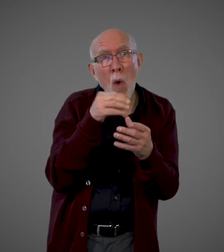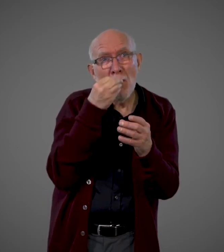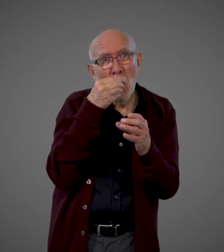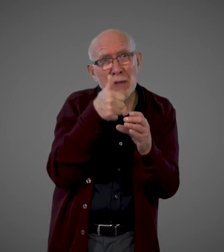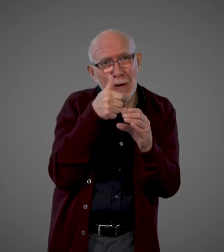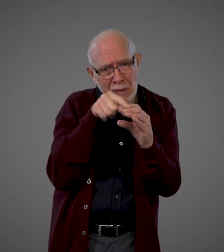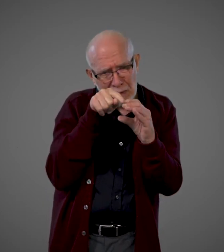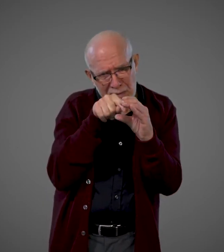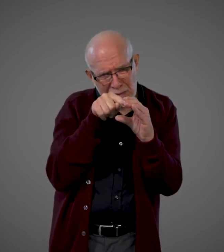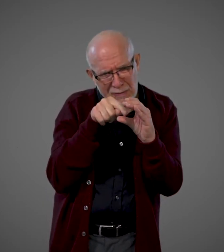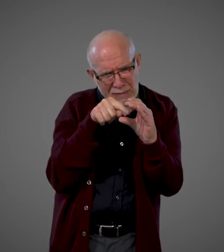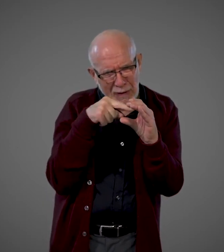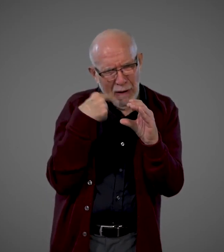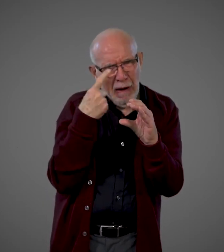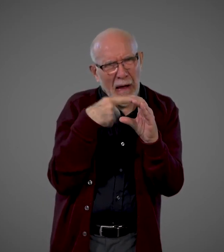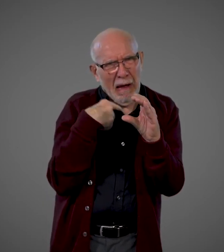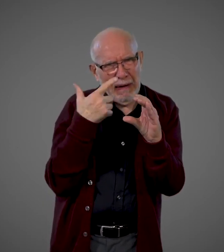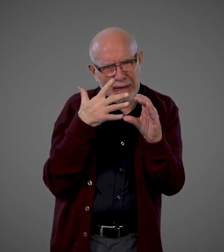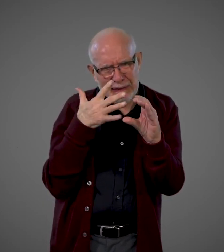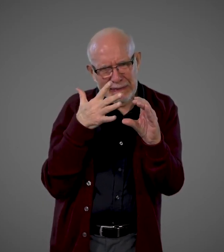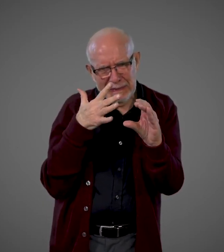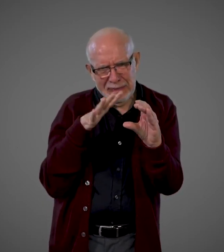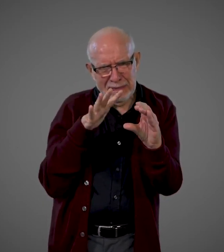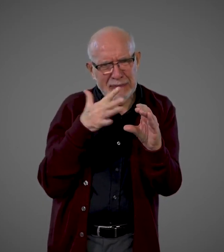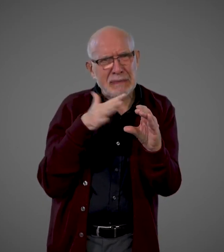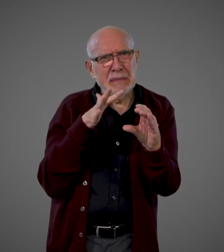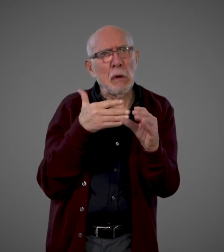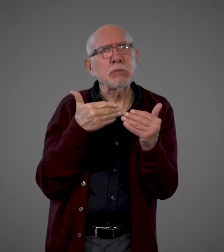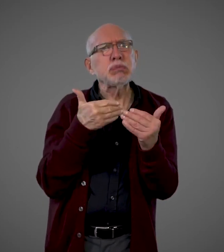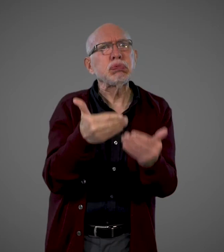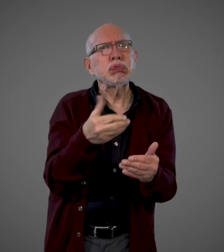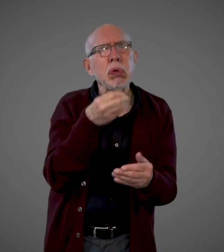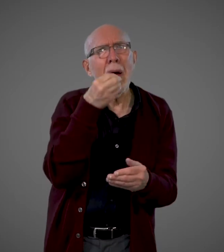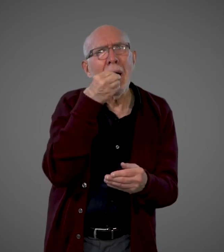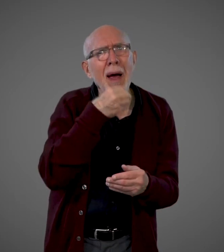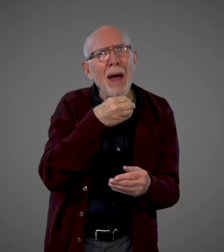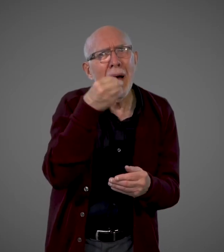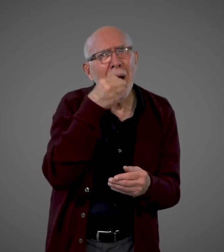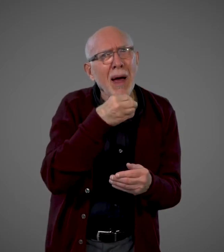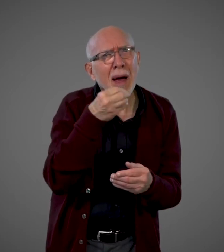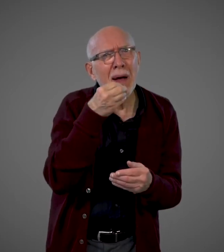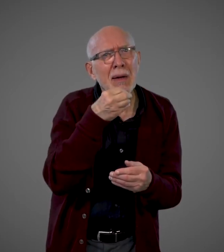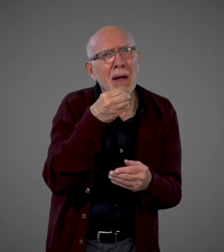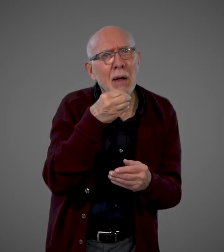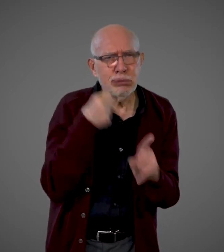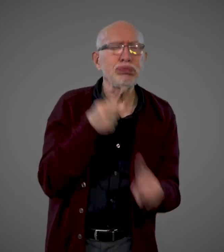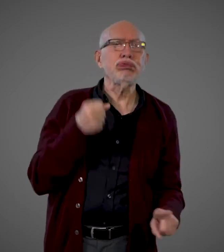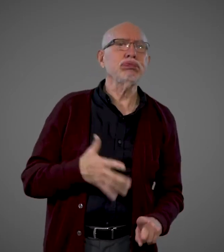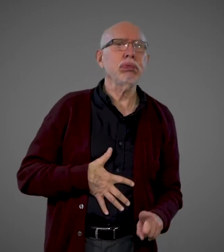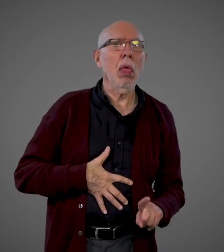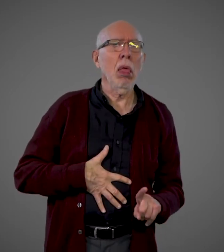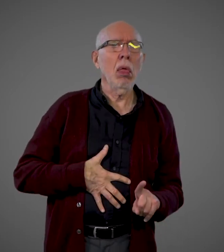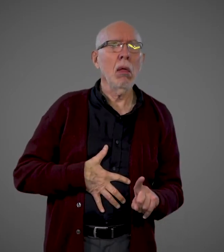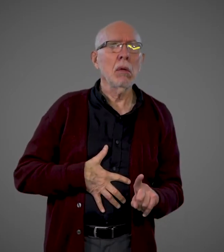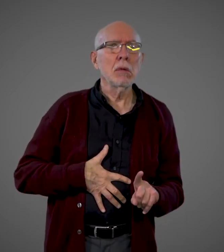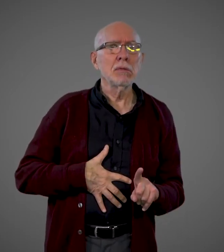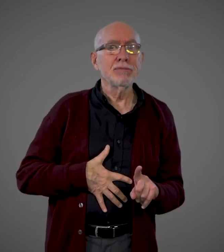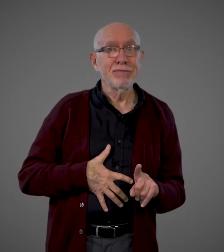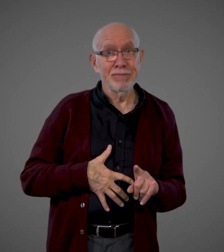Or there may be something rotten in the food itself and you ate it, then you become sick very suddenly.